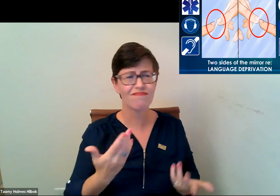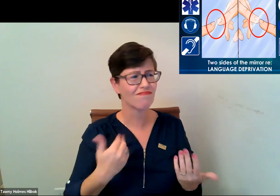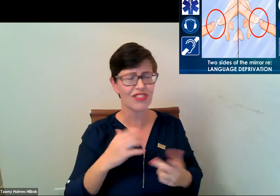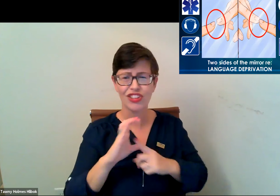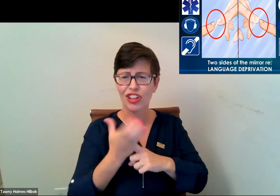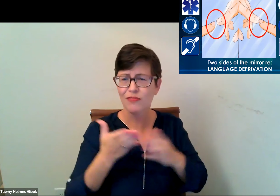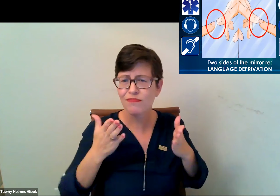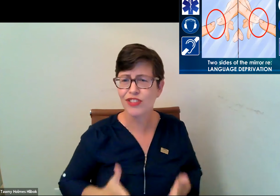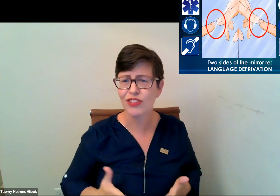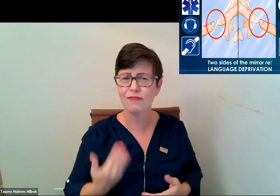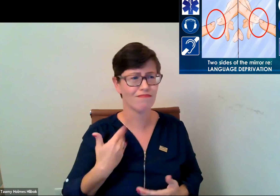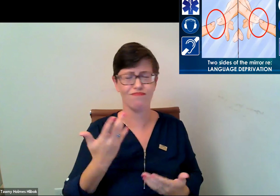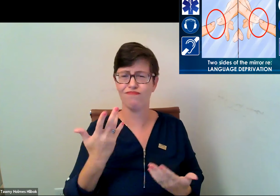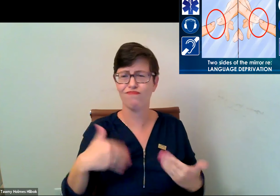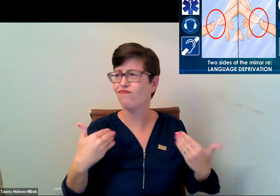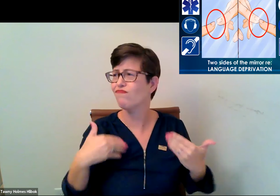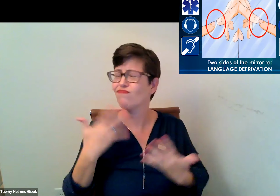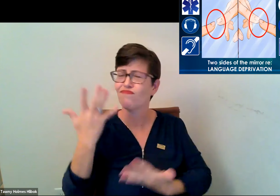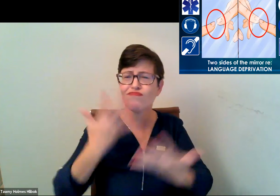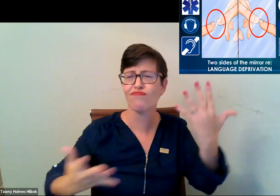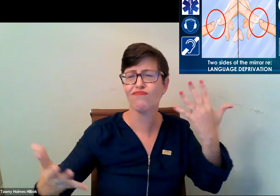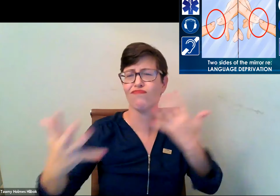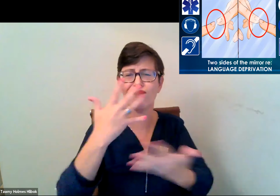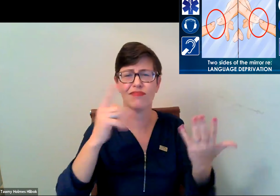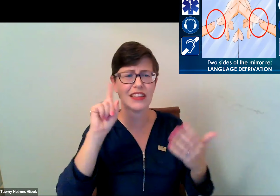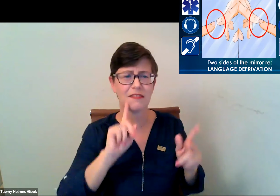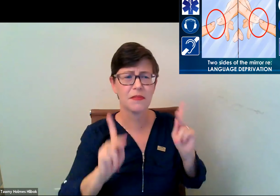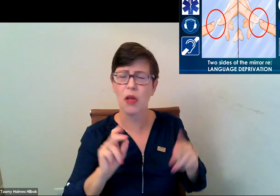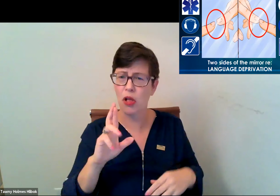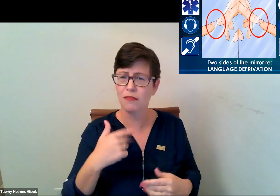as human just proud of who they are, as a person, bringing a culture with them